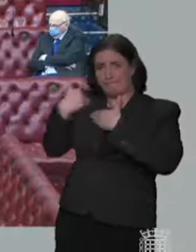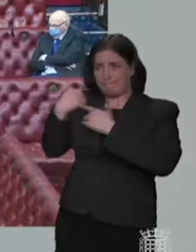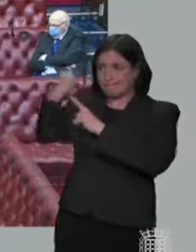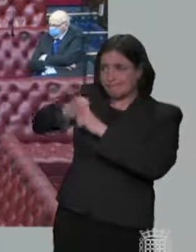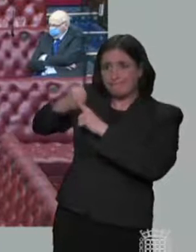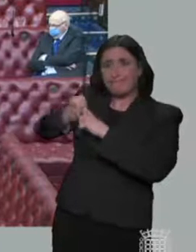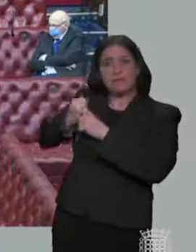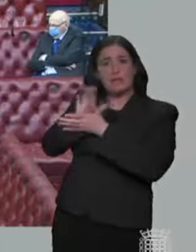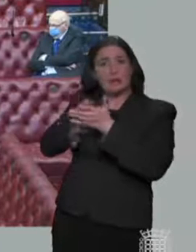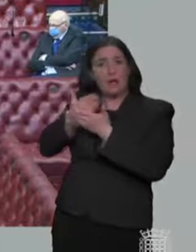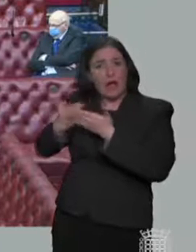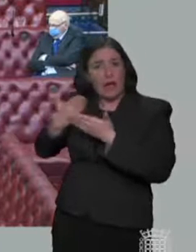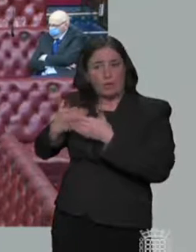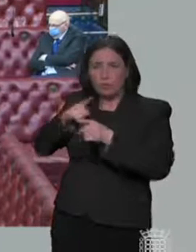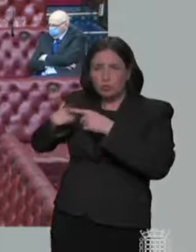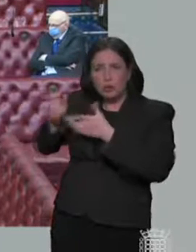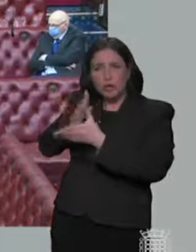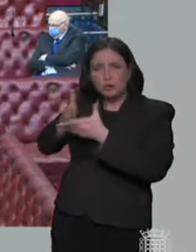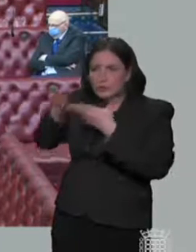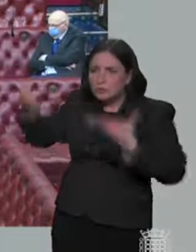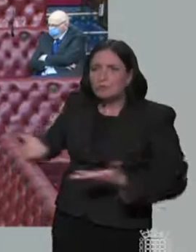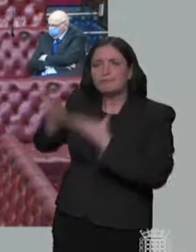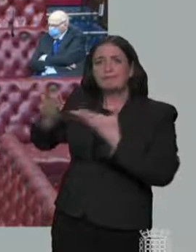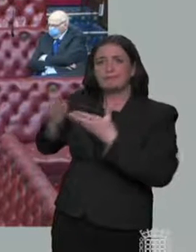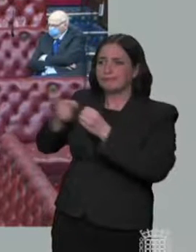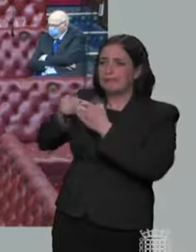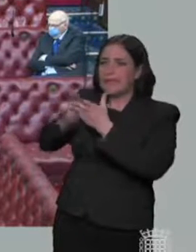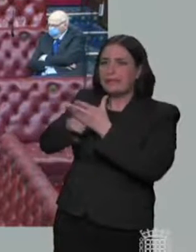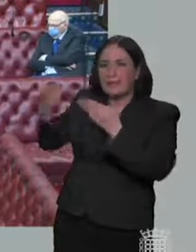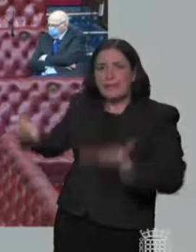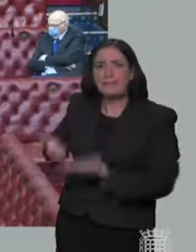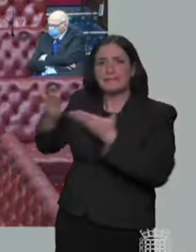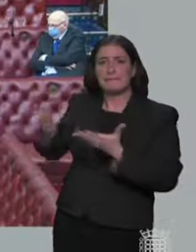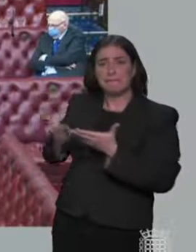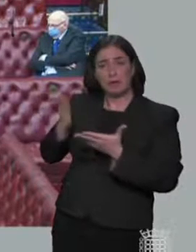as baroness thomas has pointed out the only place where bsl is required to be used by law